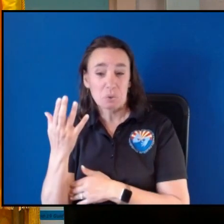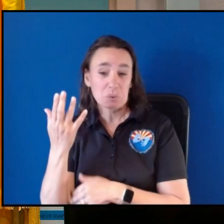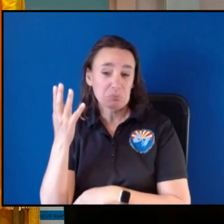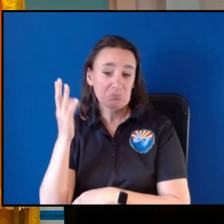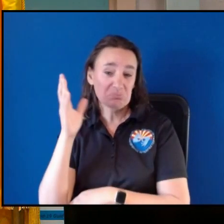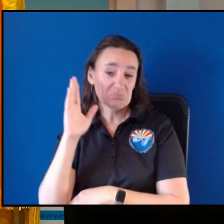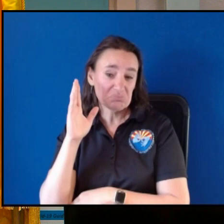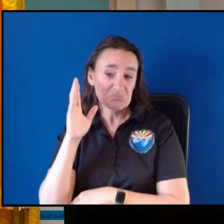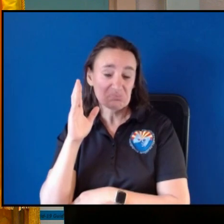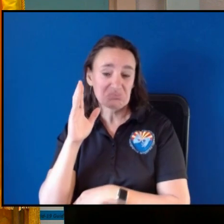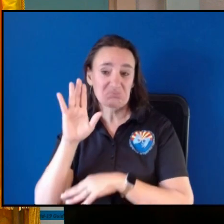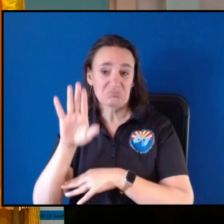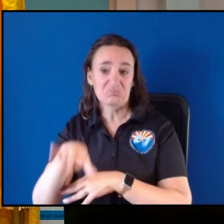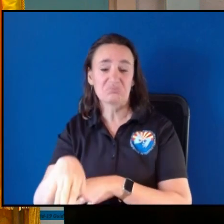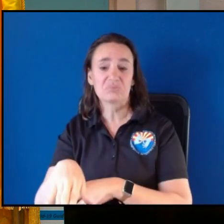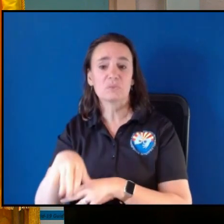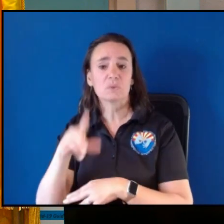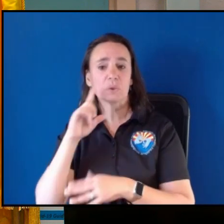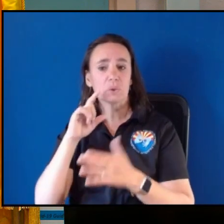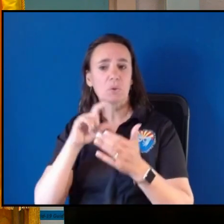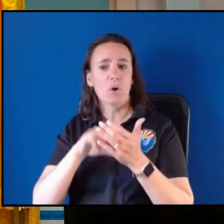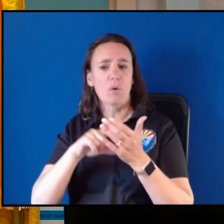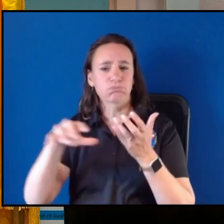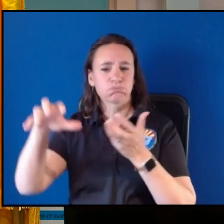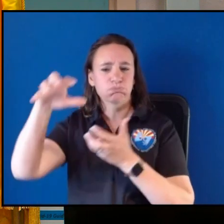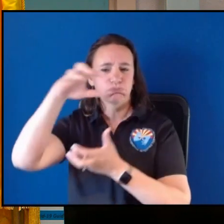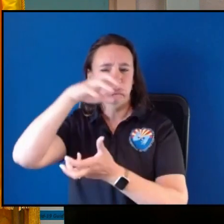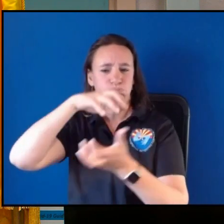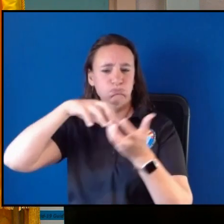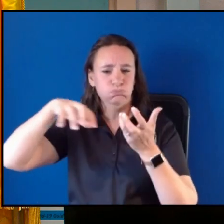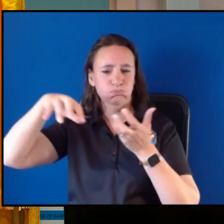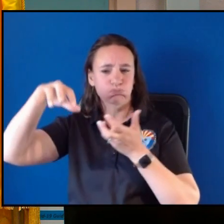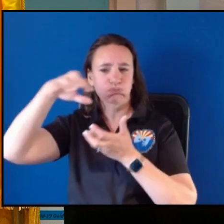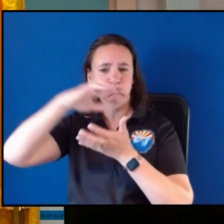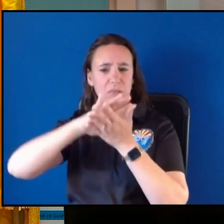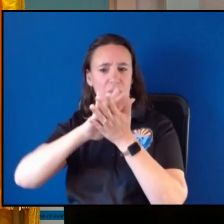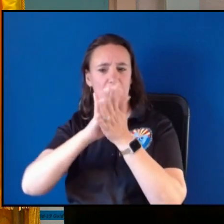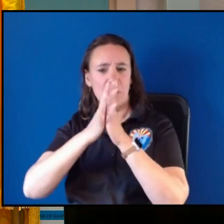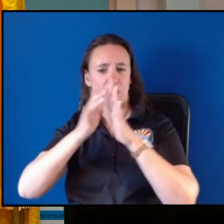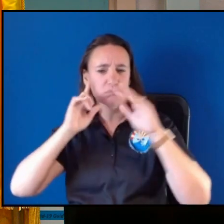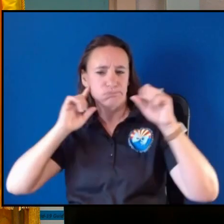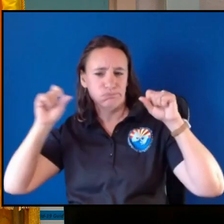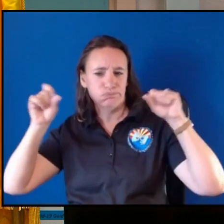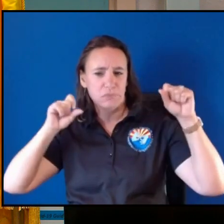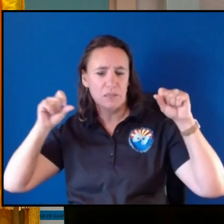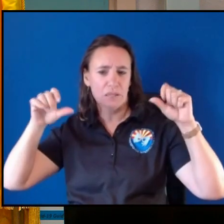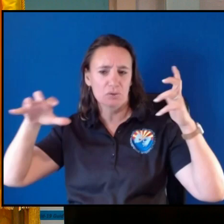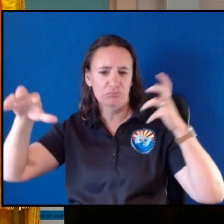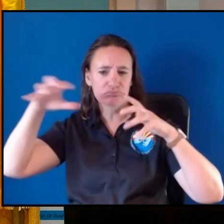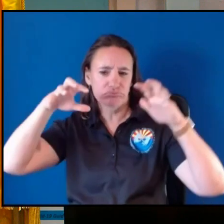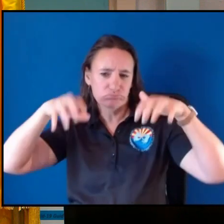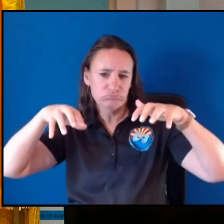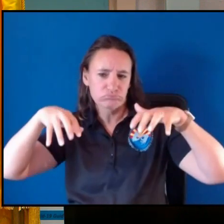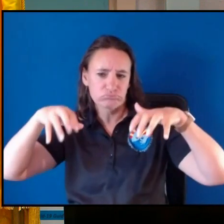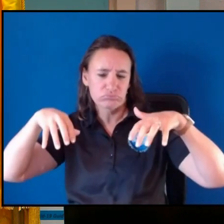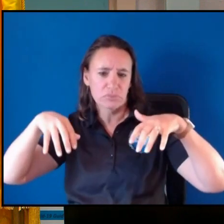those convective clouds develop into showers and thunderstorms across the area. Isolated, scattered. So, not widespread.